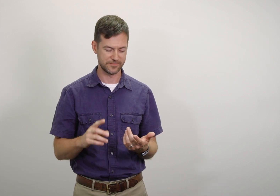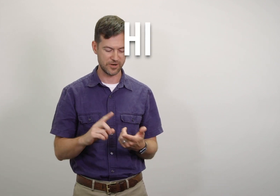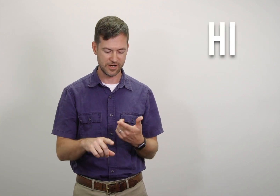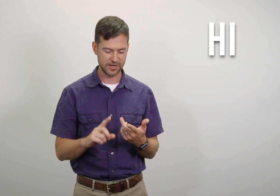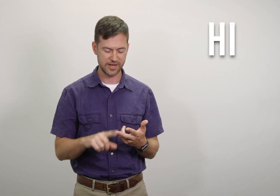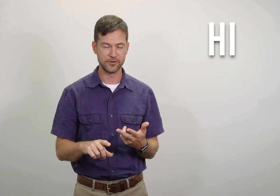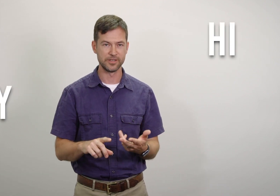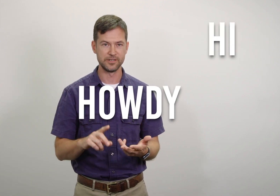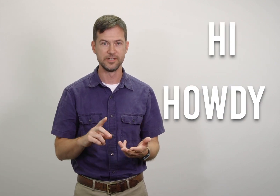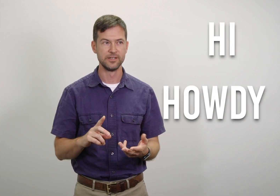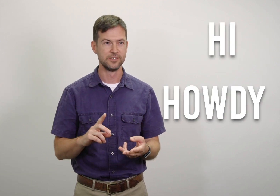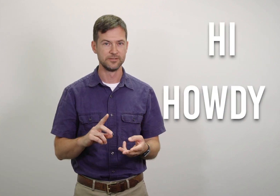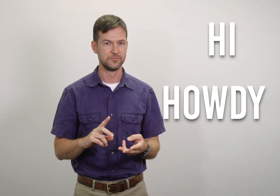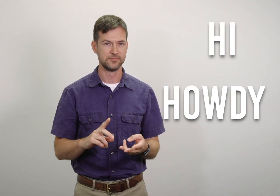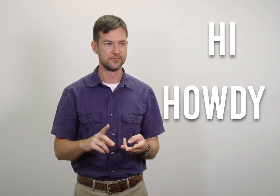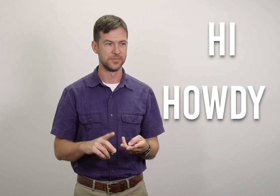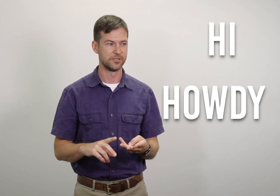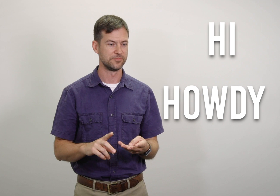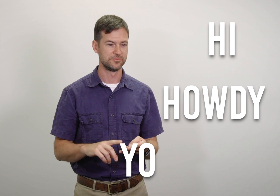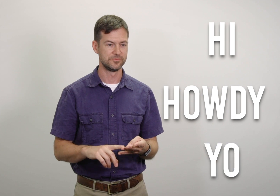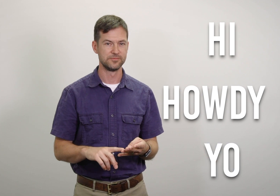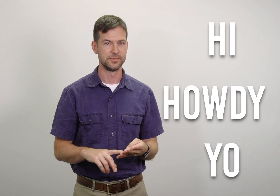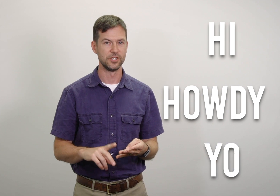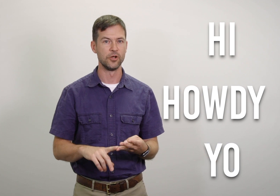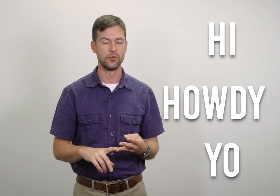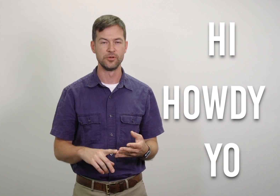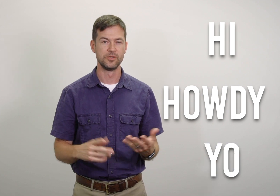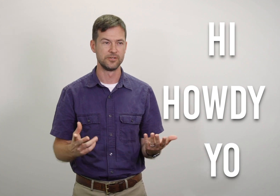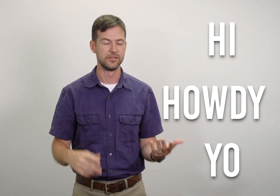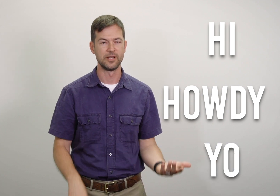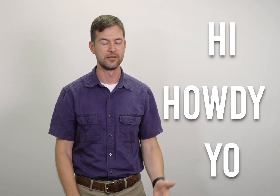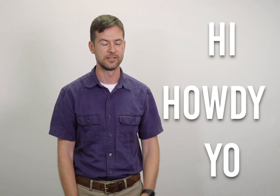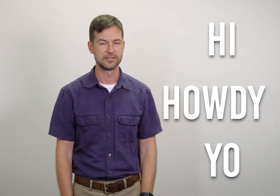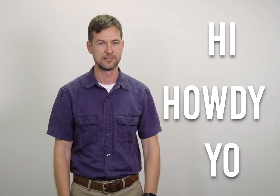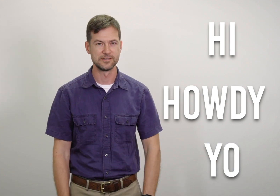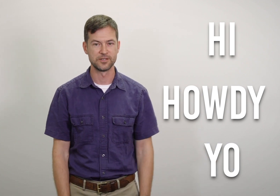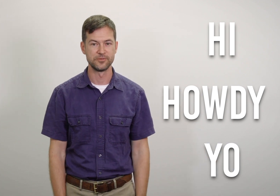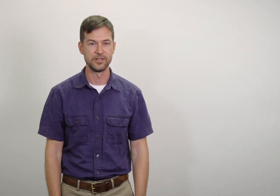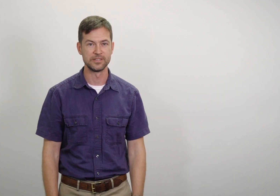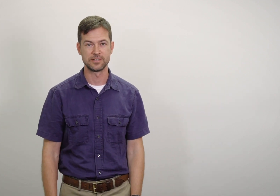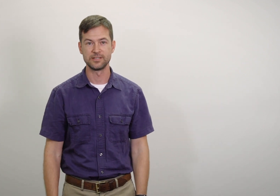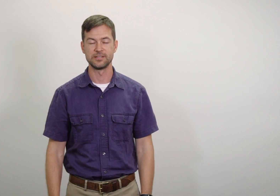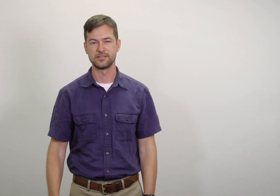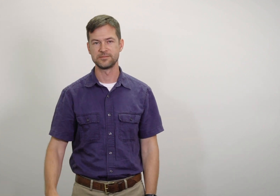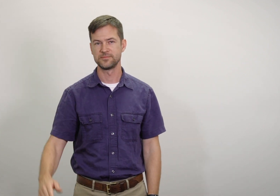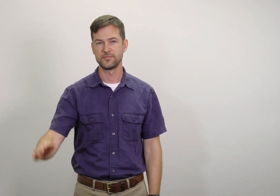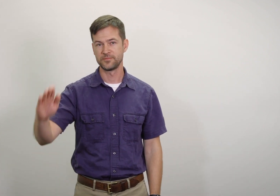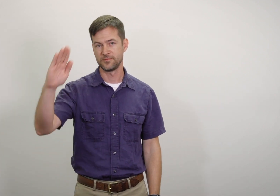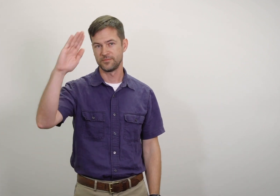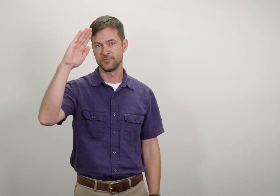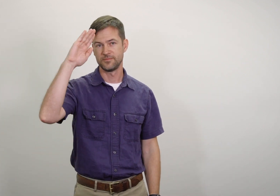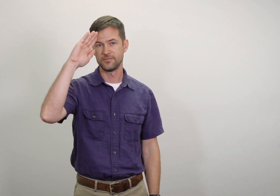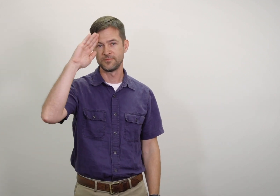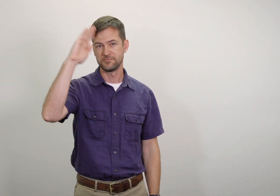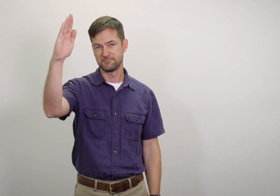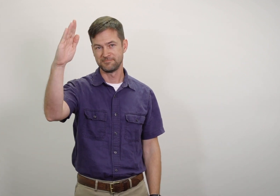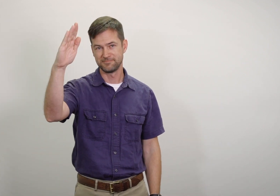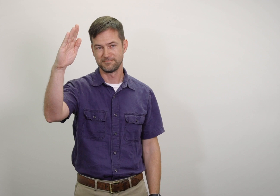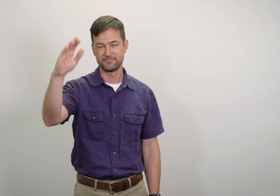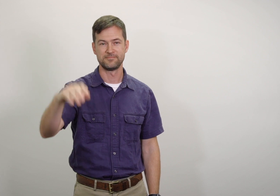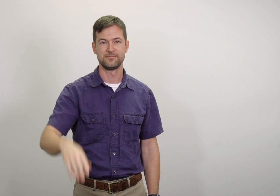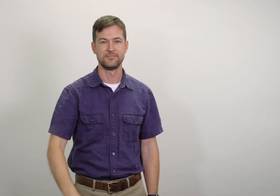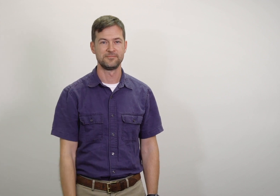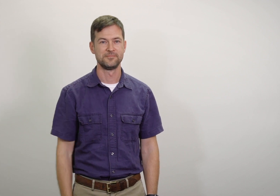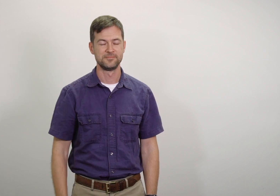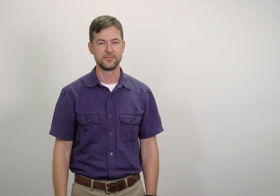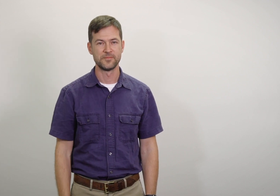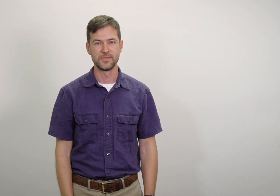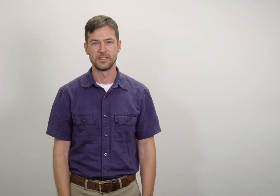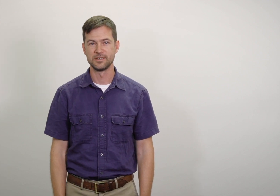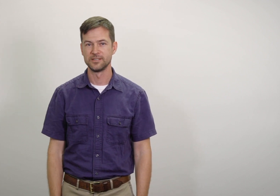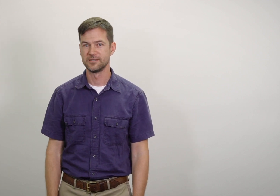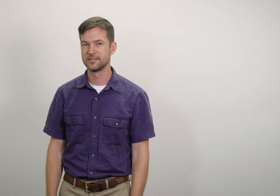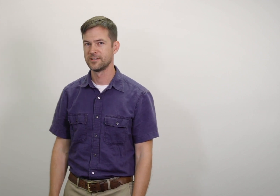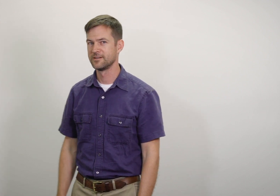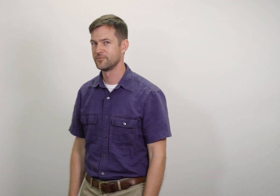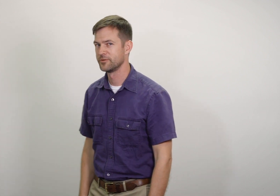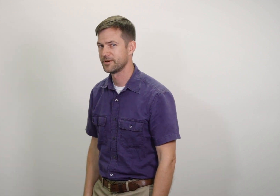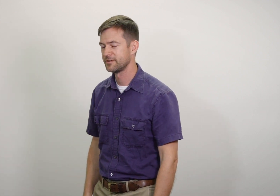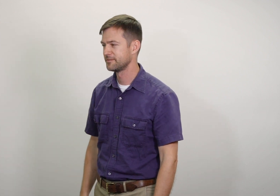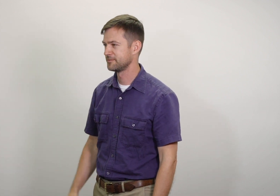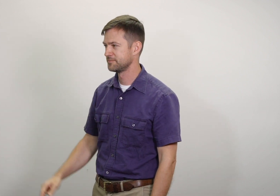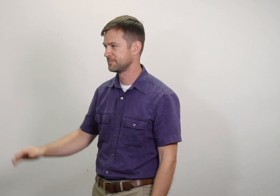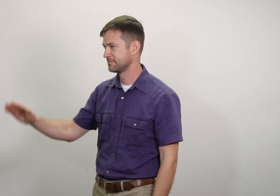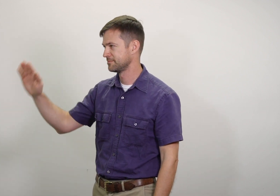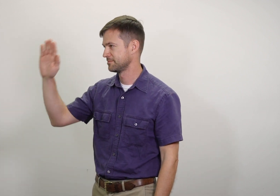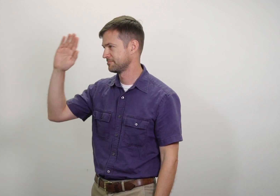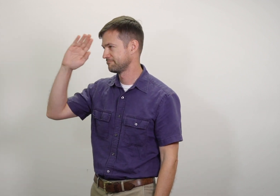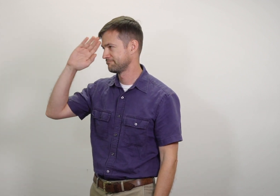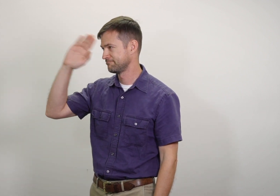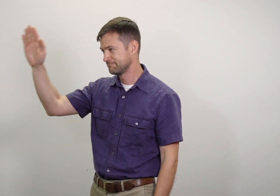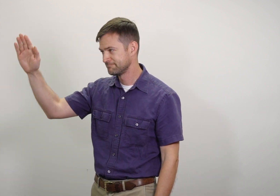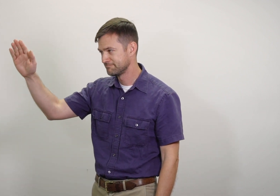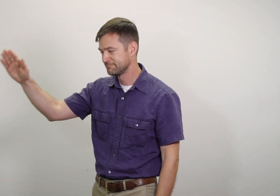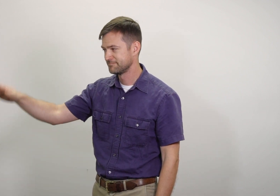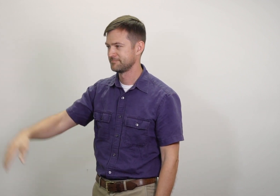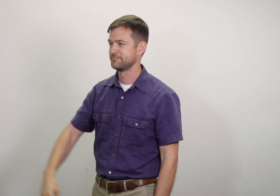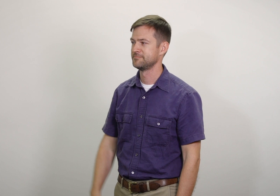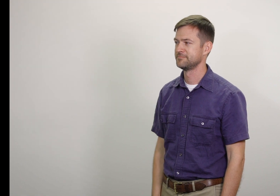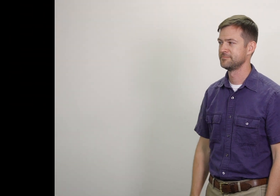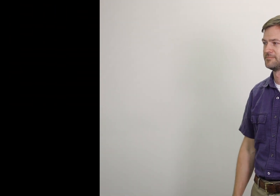for hi, howdy, yo, a lot of things and it goes like this..”